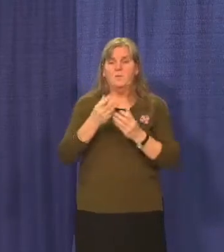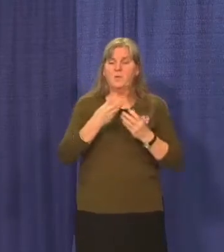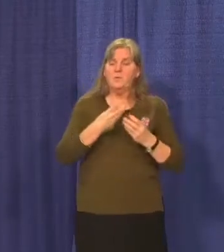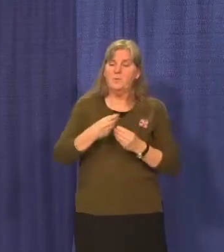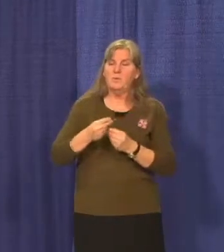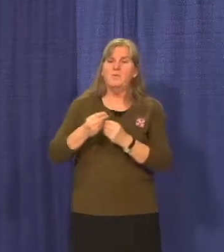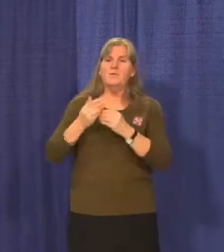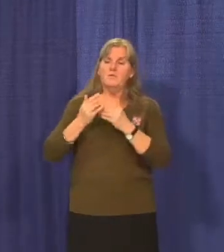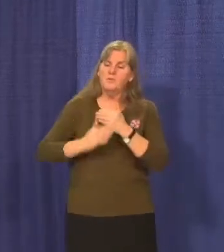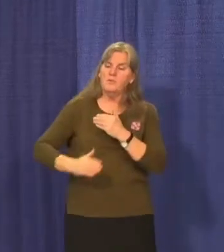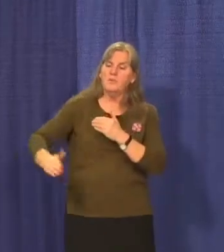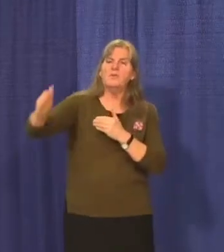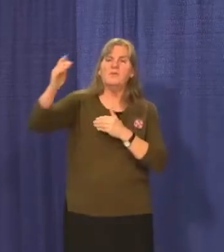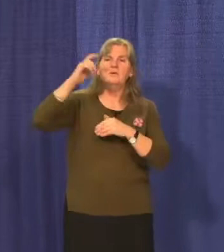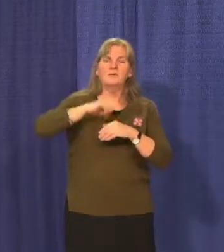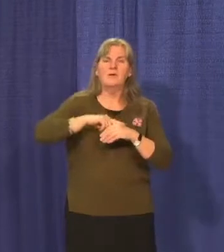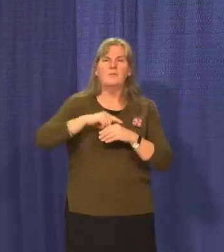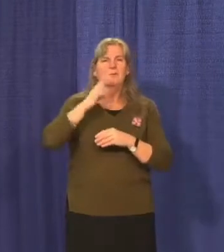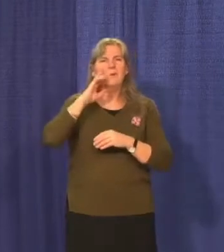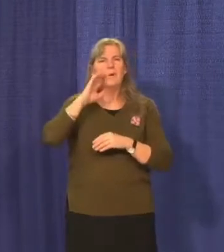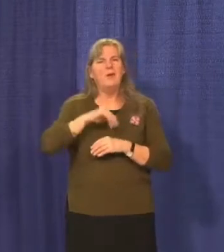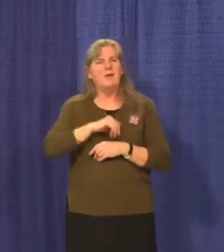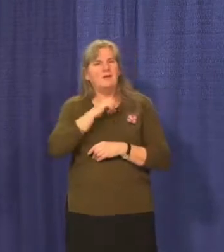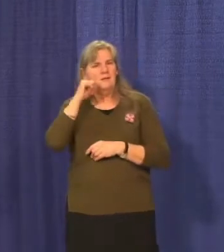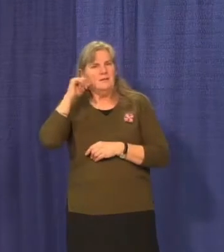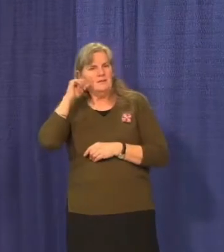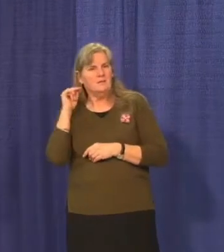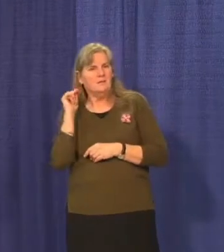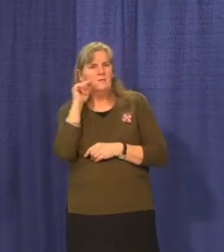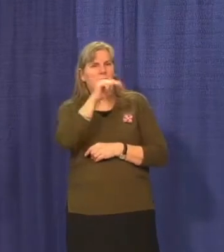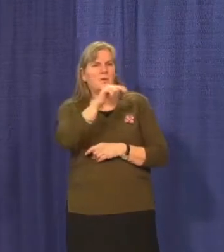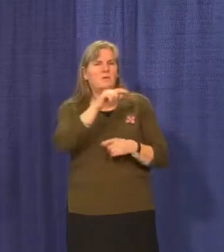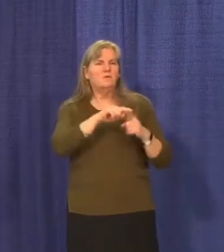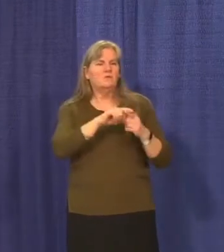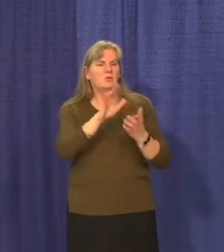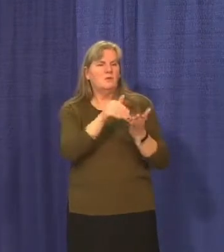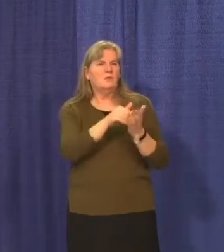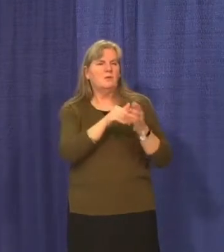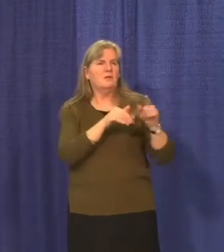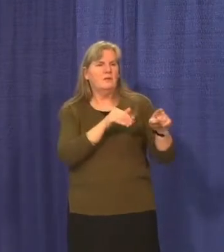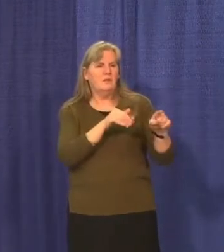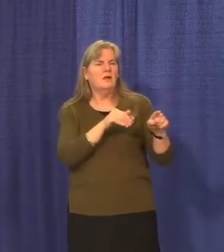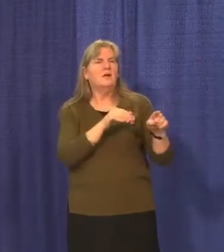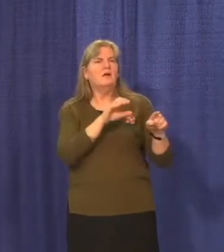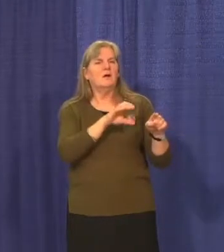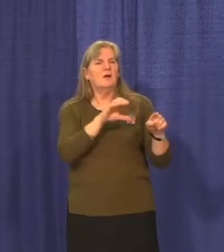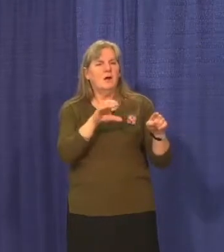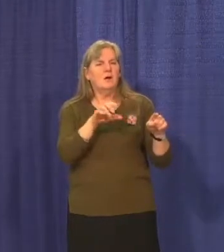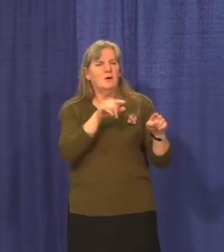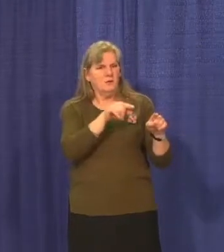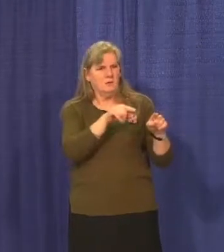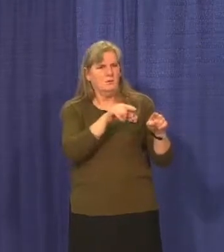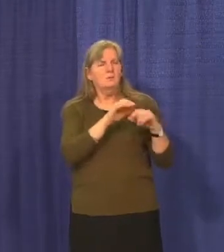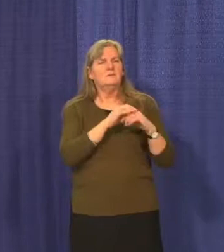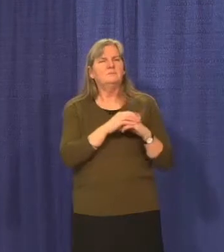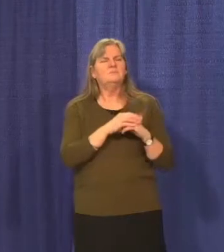they will flow better over time. Yesterday when I went to the clinic, the vaccine clinic in